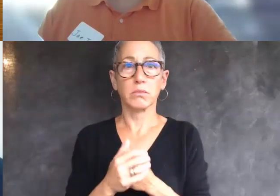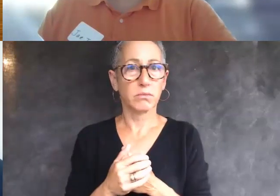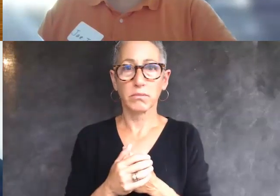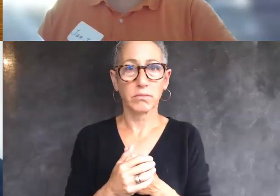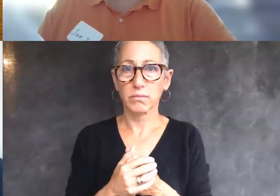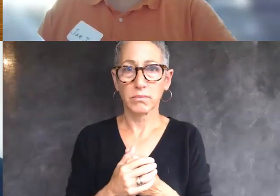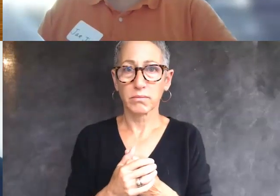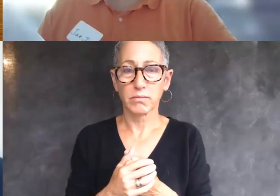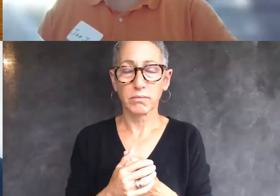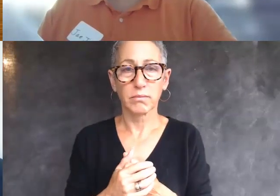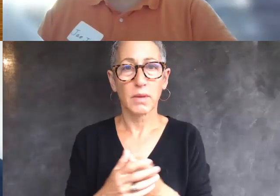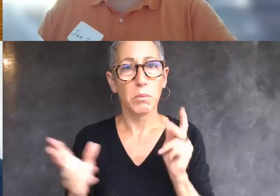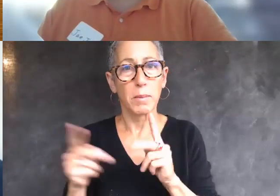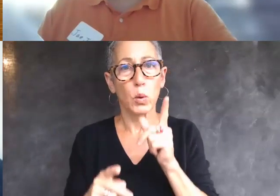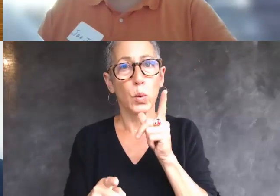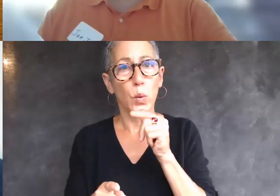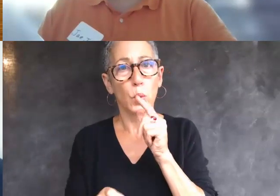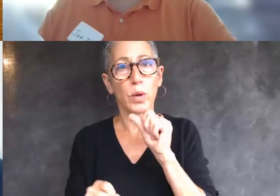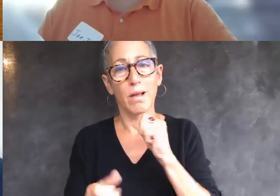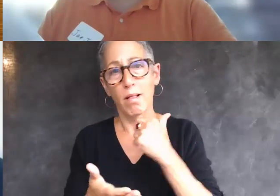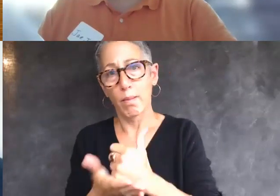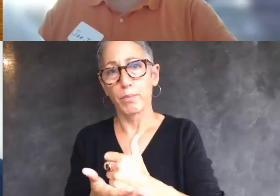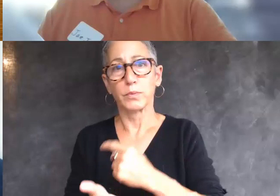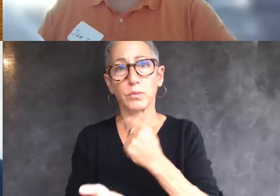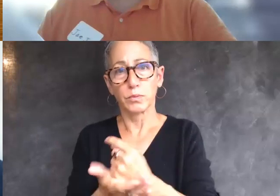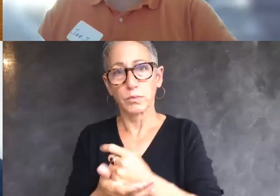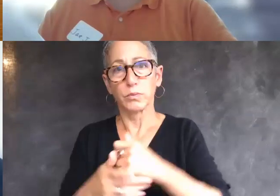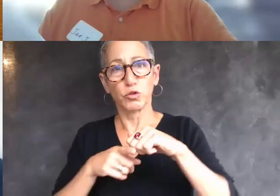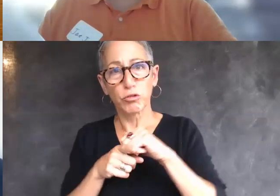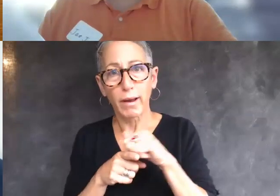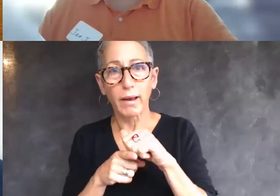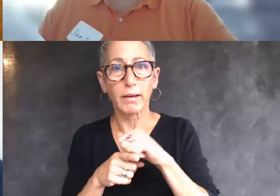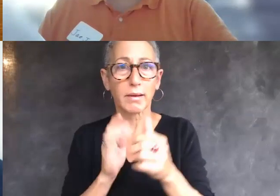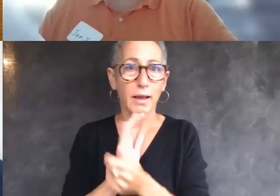with lived experiences to become trained care experts instead of saving circles and those kind of things.